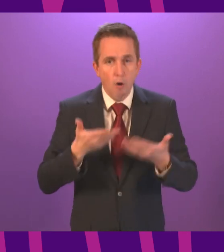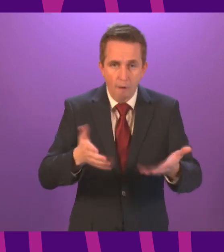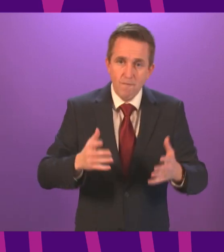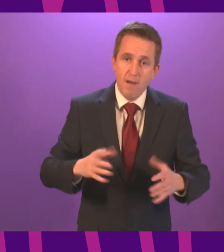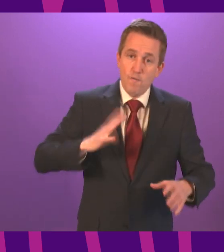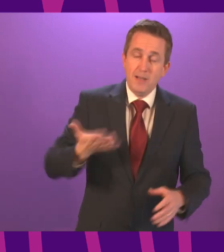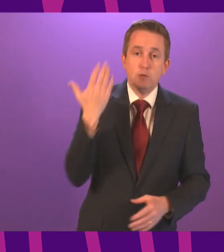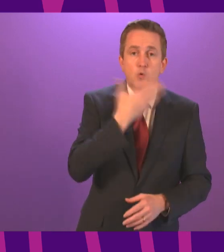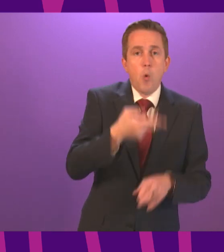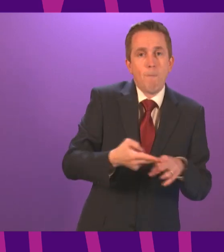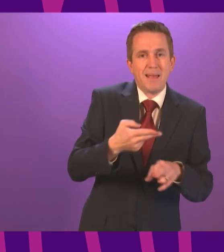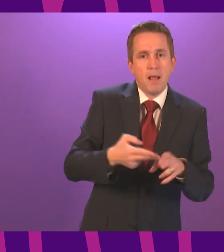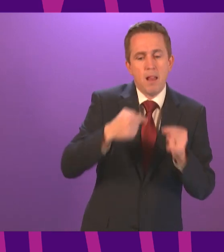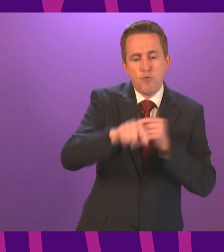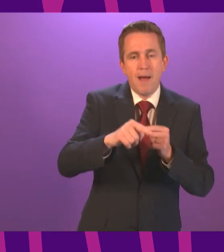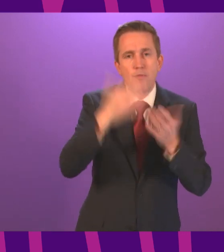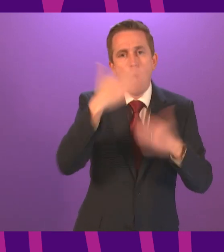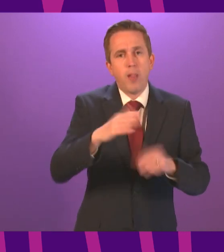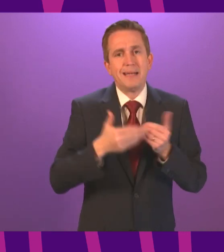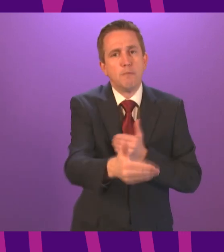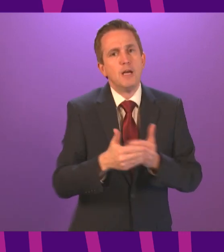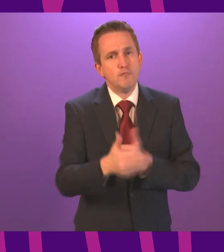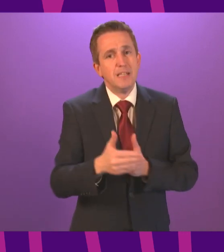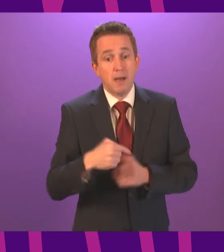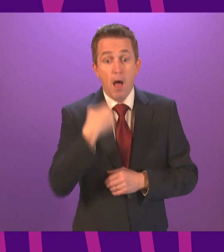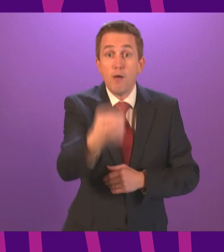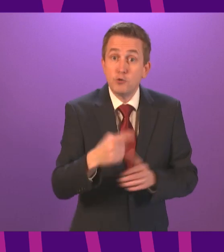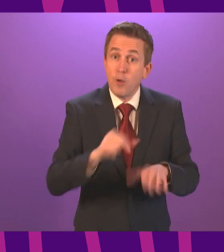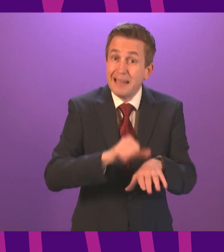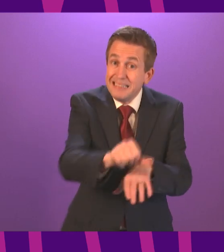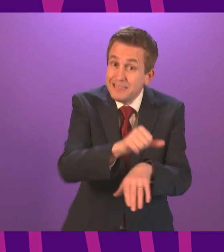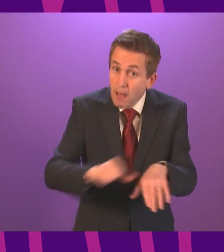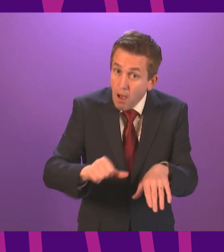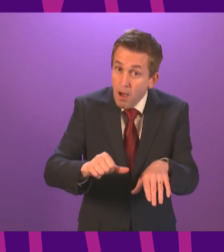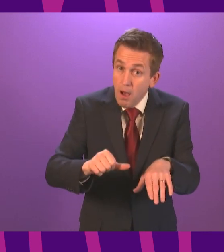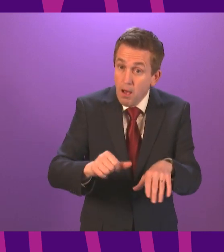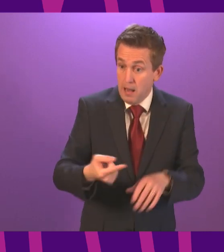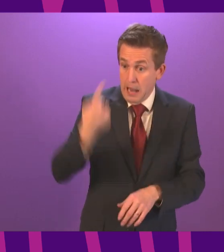right through to Easter. Last year, we invested £1.96 billion in supporting low-income households